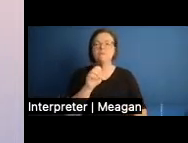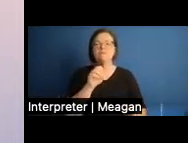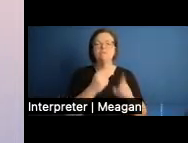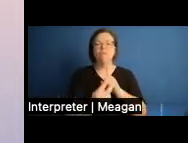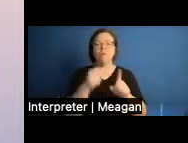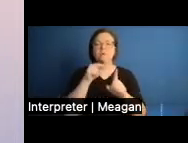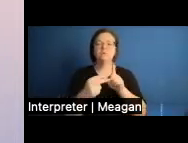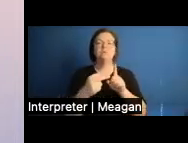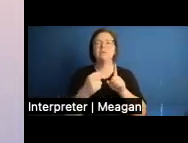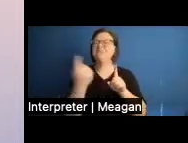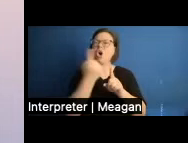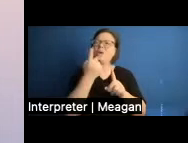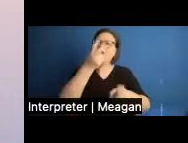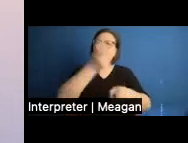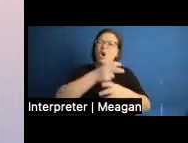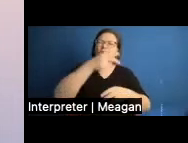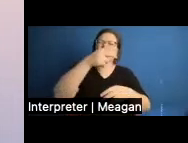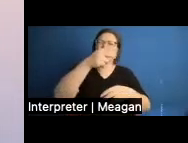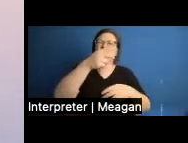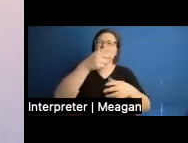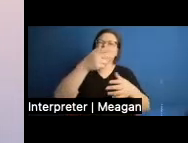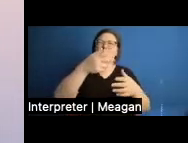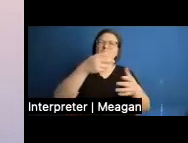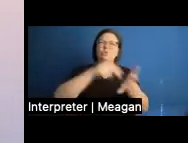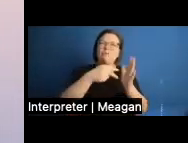to define and everyone defines voice in a poem differently, and I'm really interested in that.